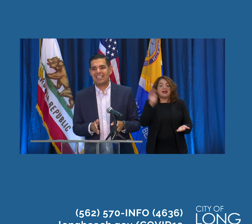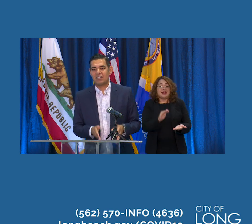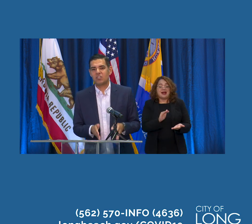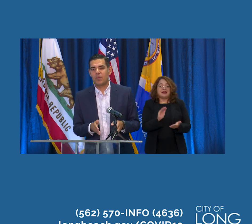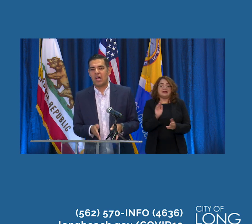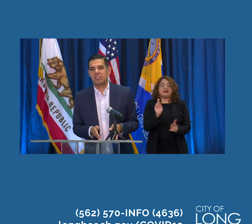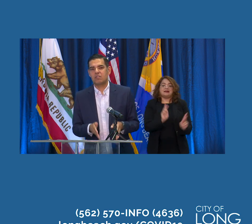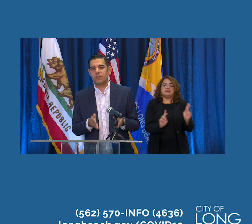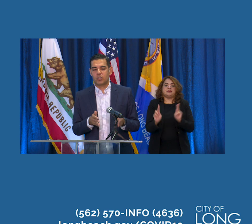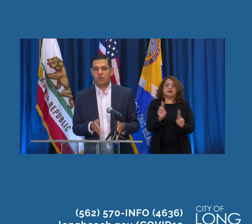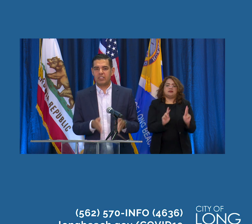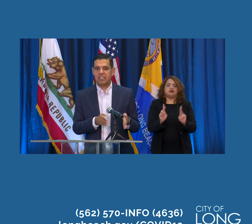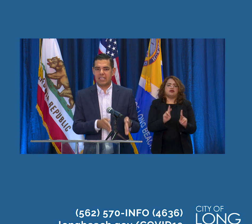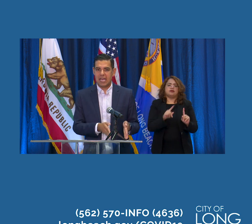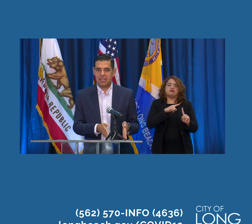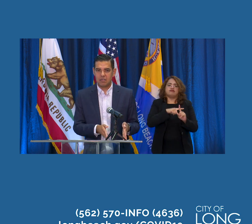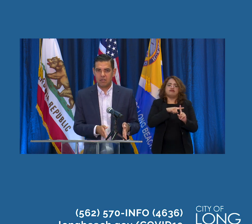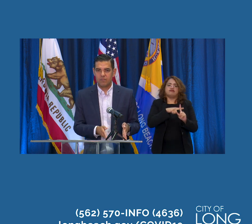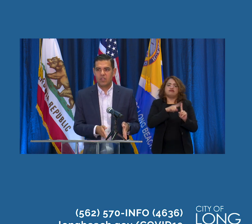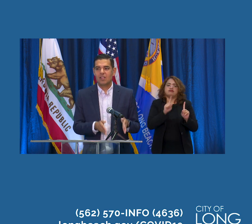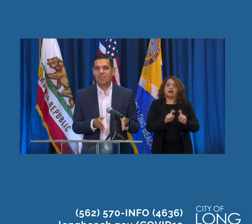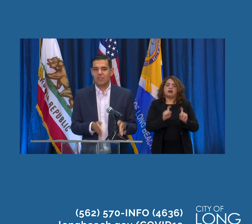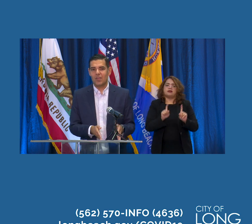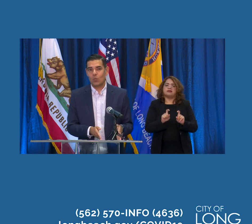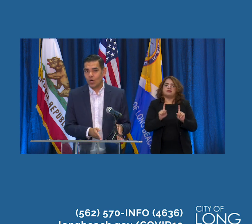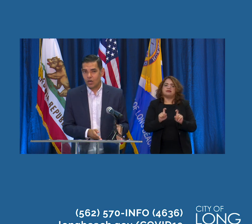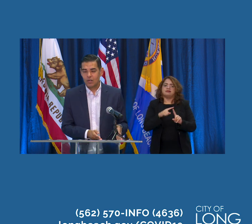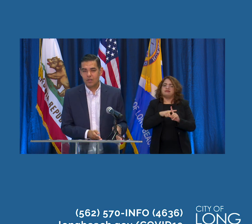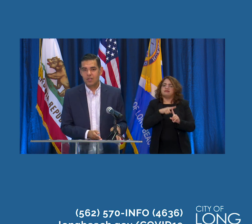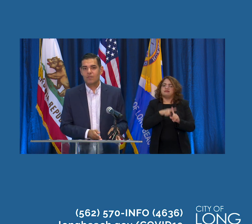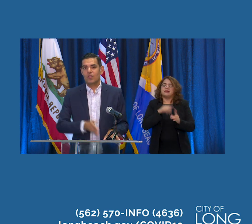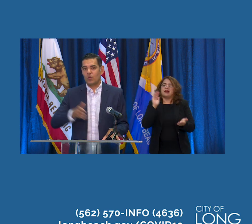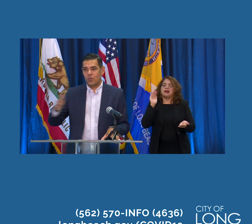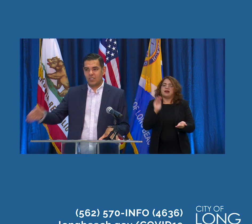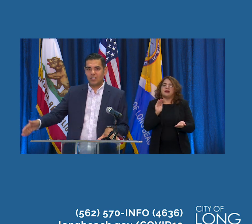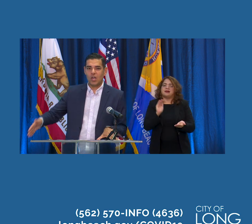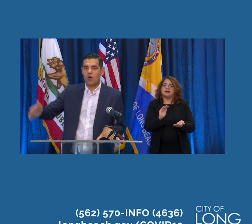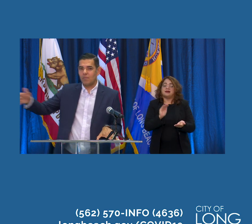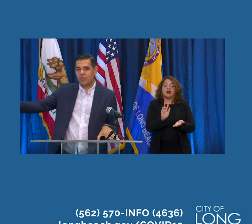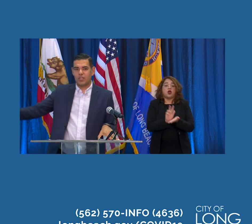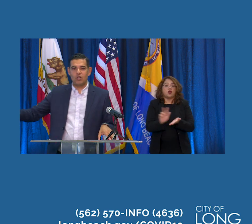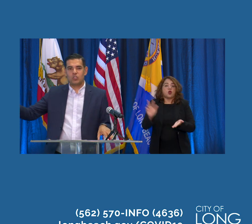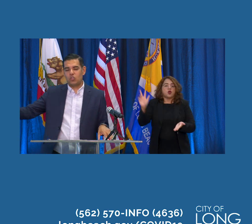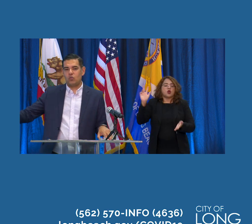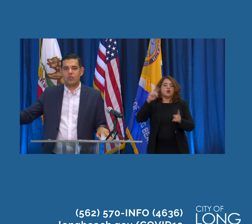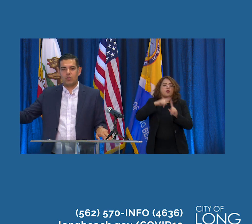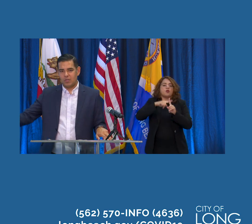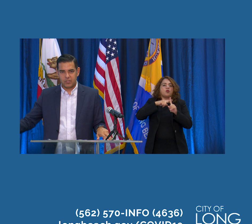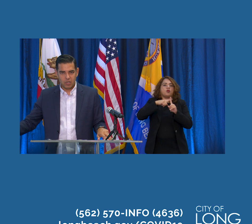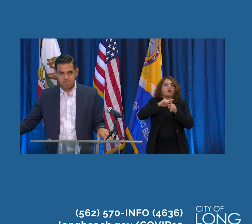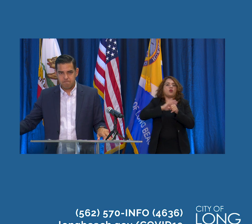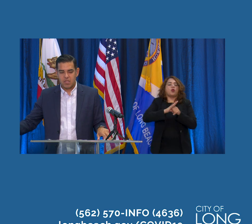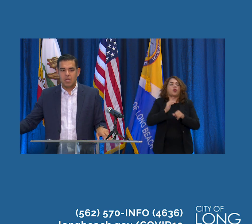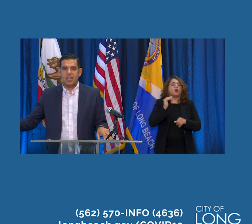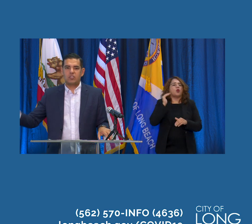tested positive for COVID today than they were three weeks ago, a month ago, two and three months ago.